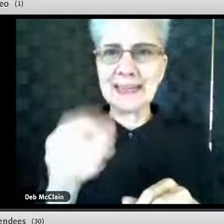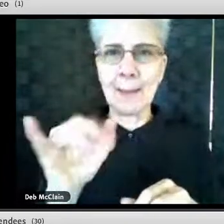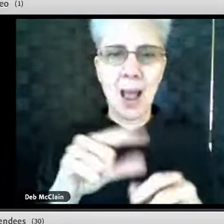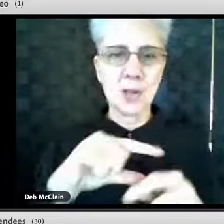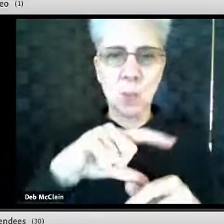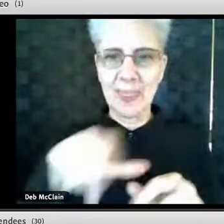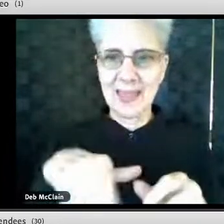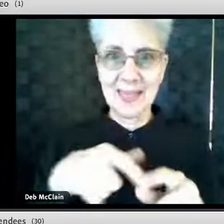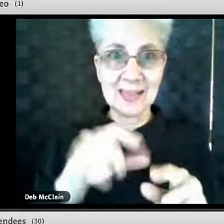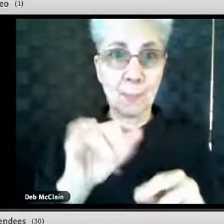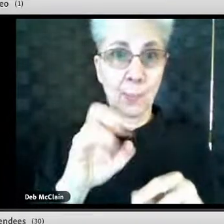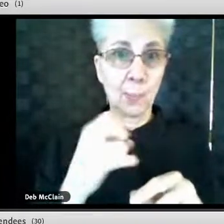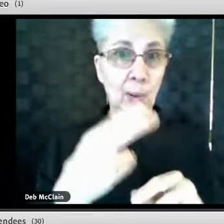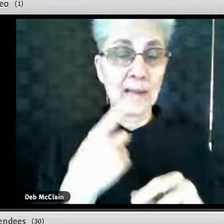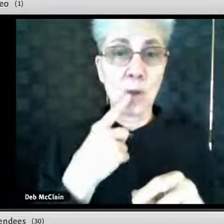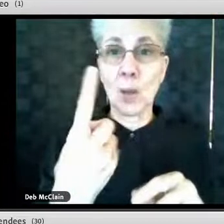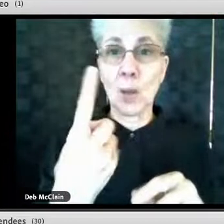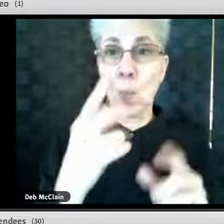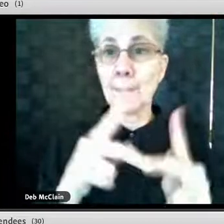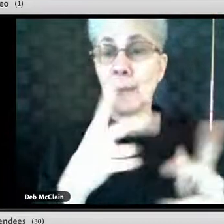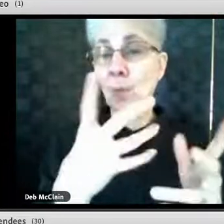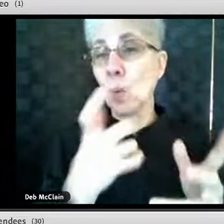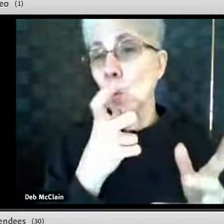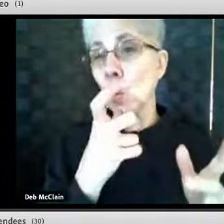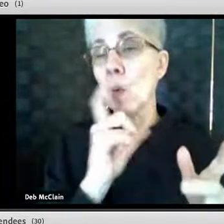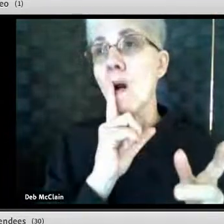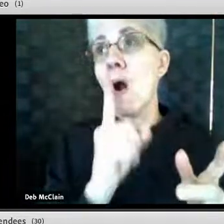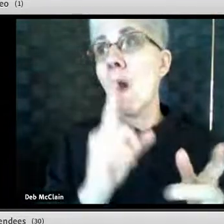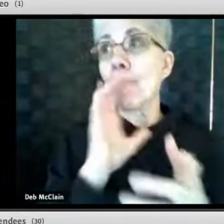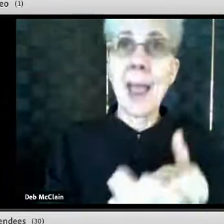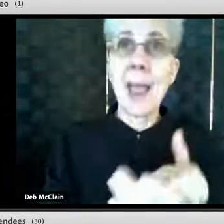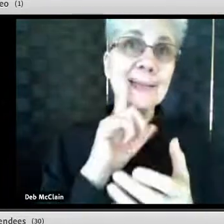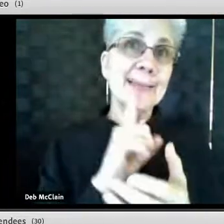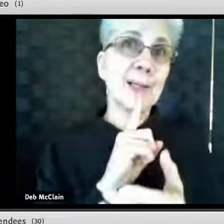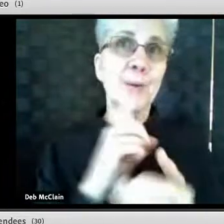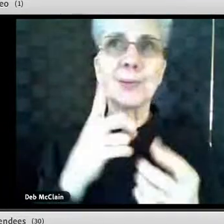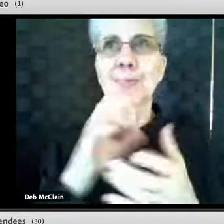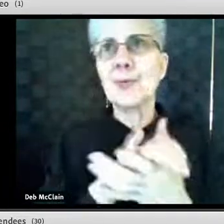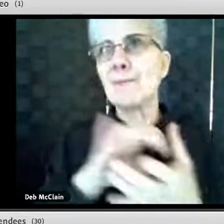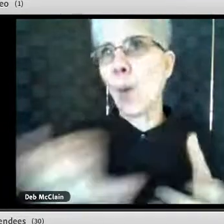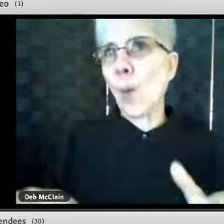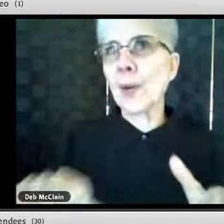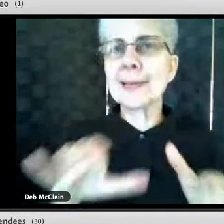and I can say, "Only 10 miles within this branch." I can say, "I only want people who are married, single,